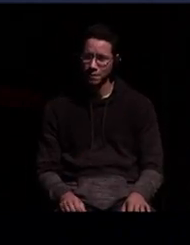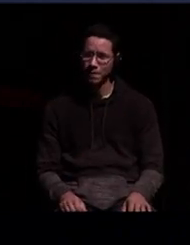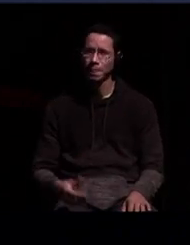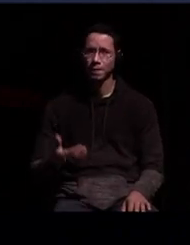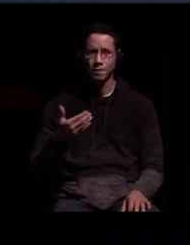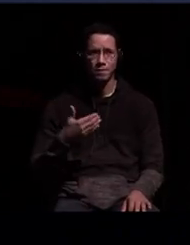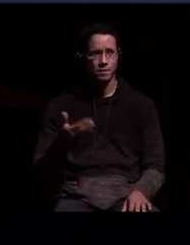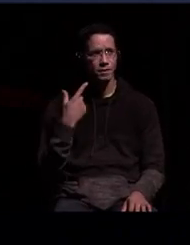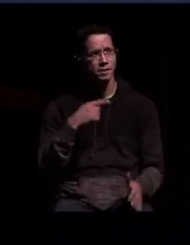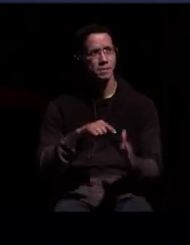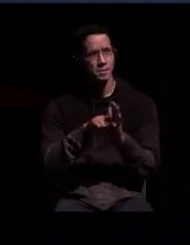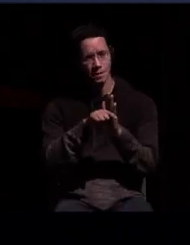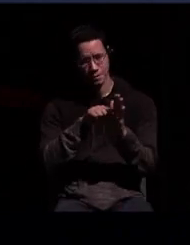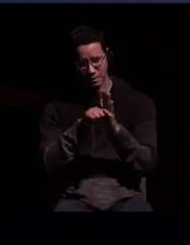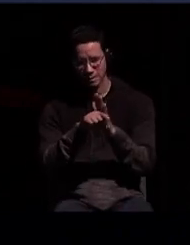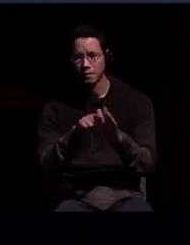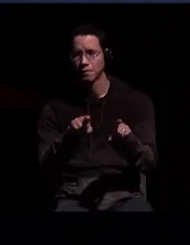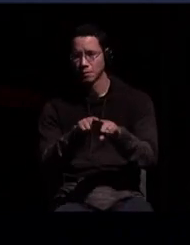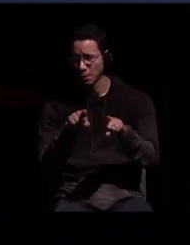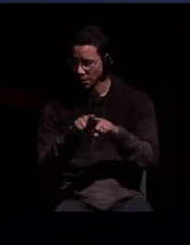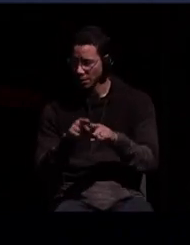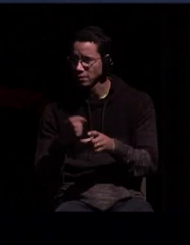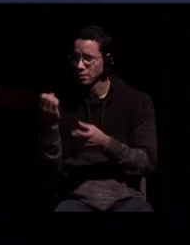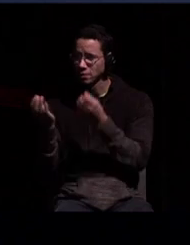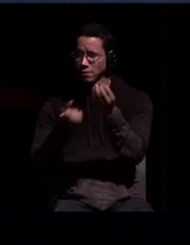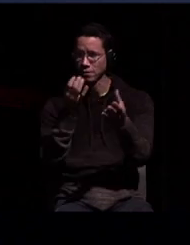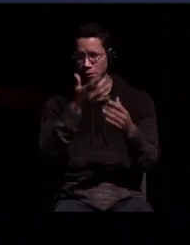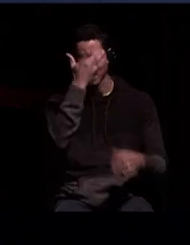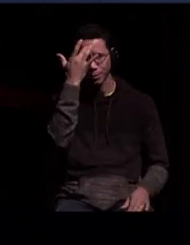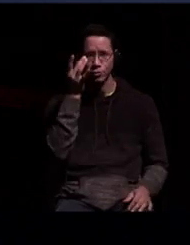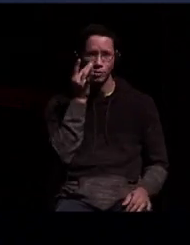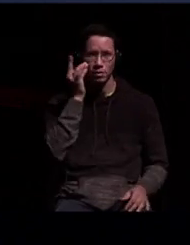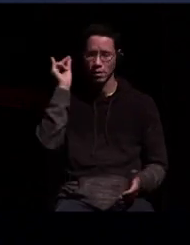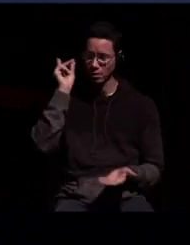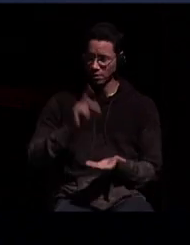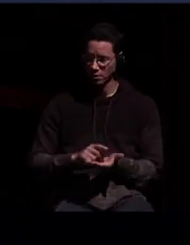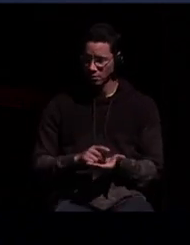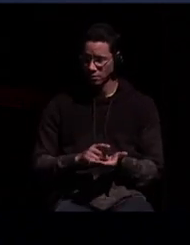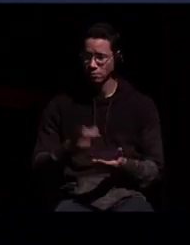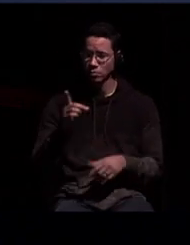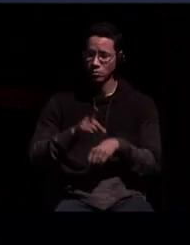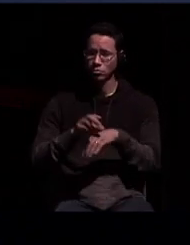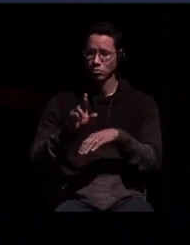That it may reach real people. Yes, I am a doctor. Yes, I understand that producing academic papers